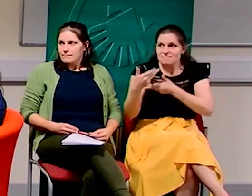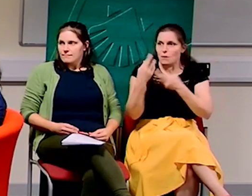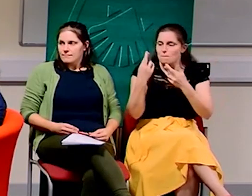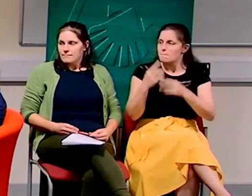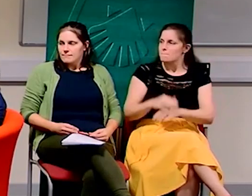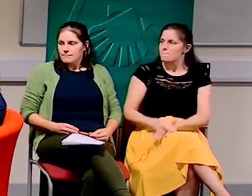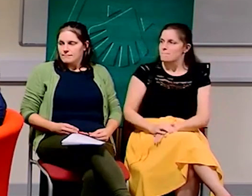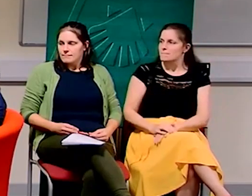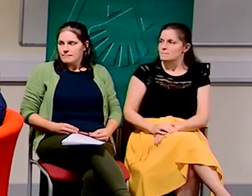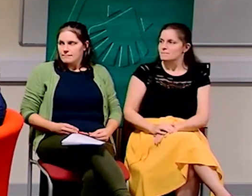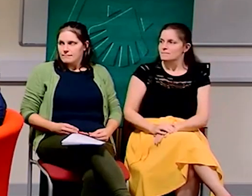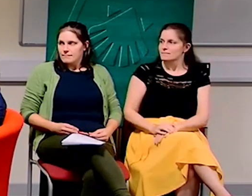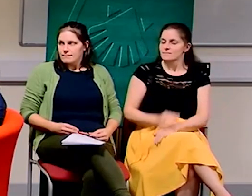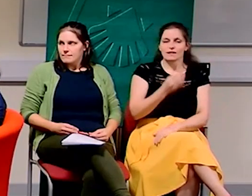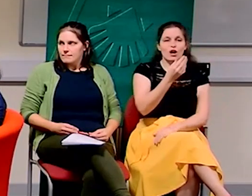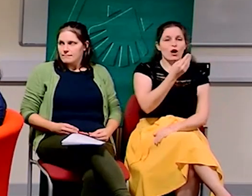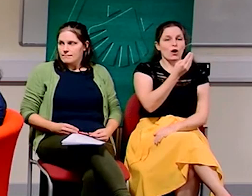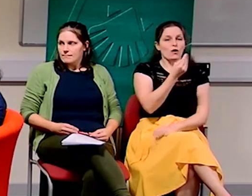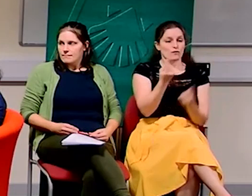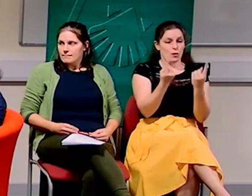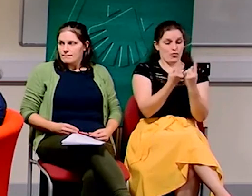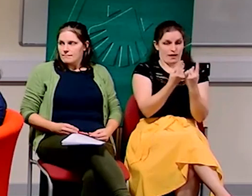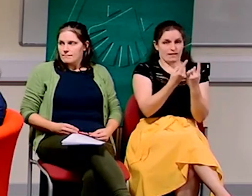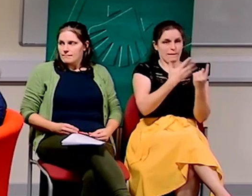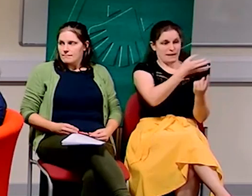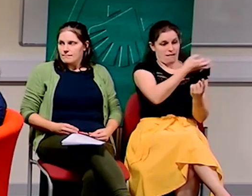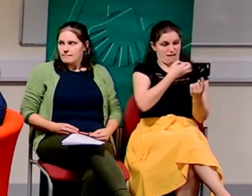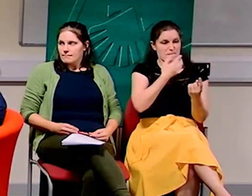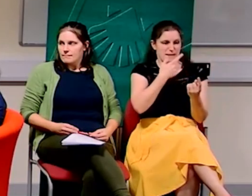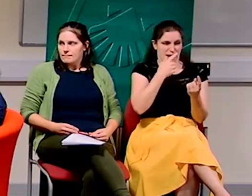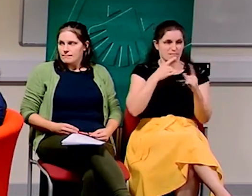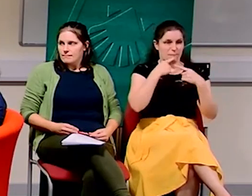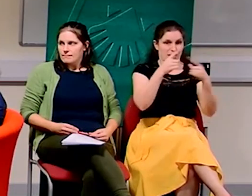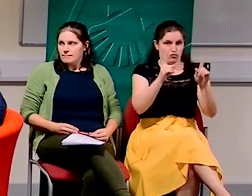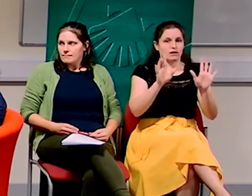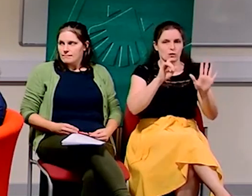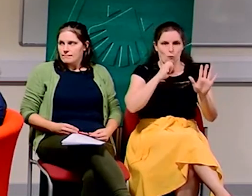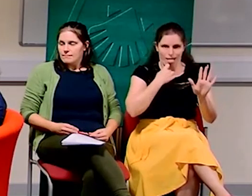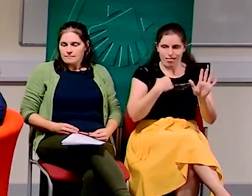are a few things I've been briefed to mention before we begin um so I'm going to shortly hand